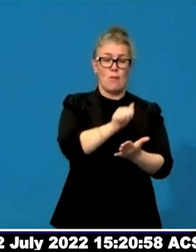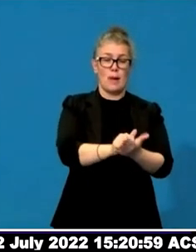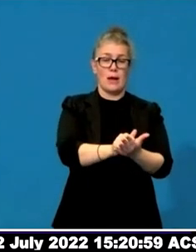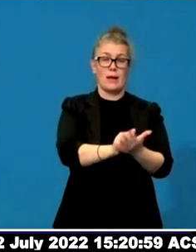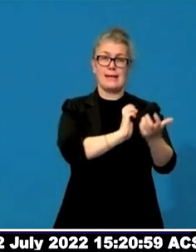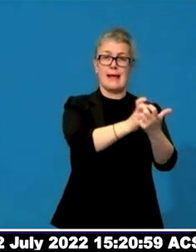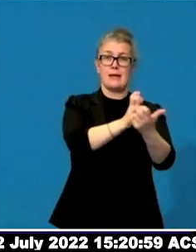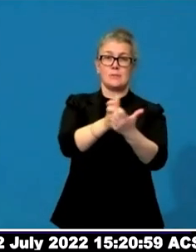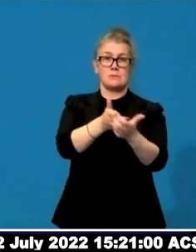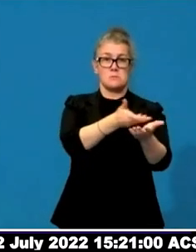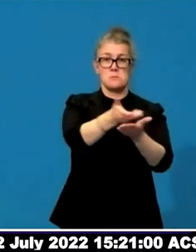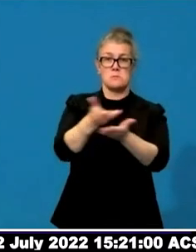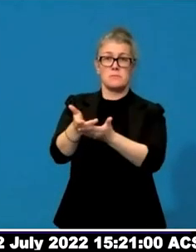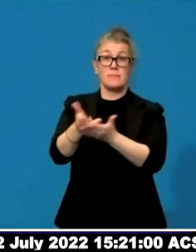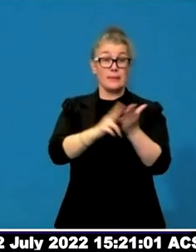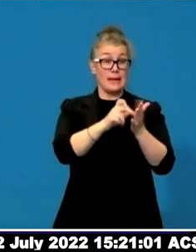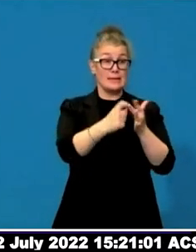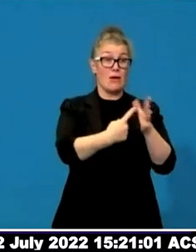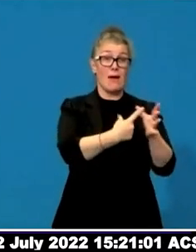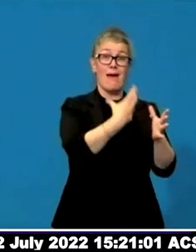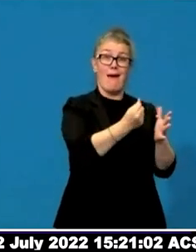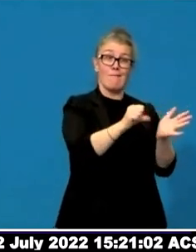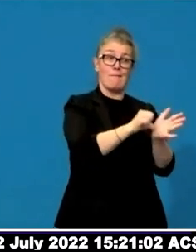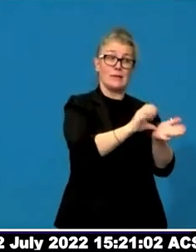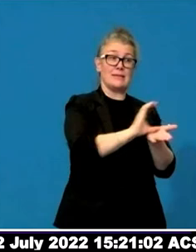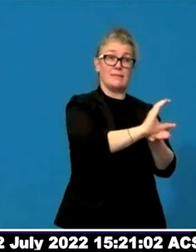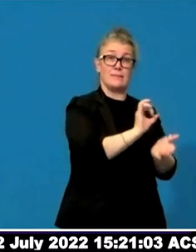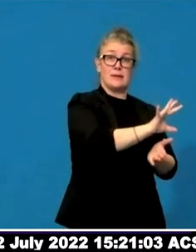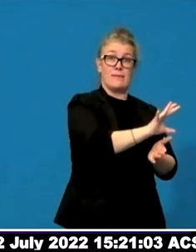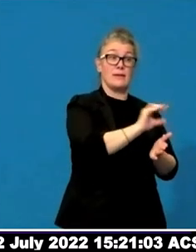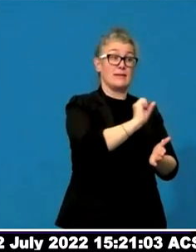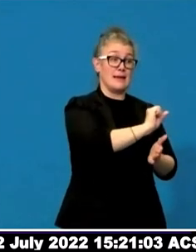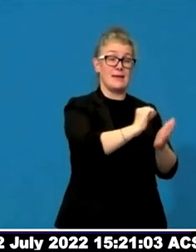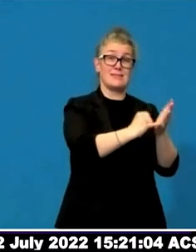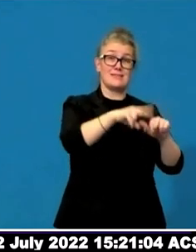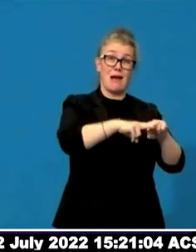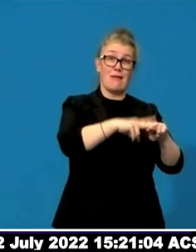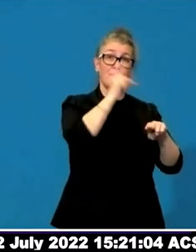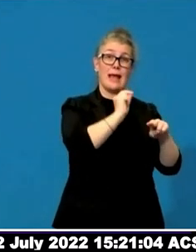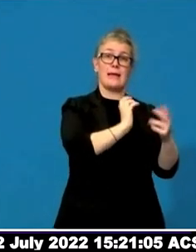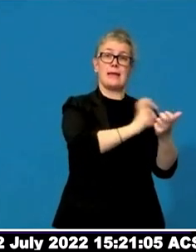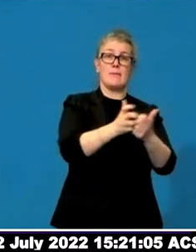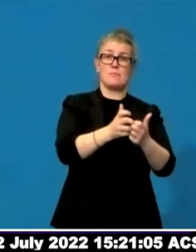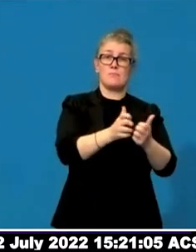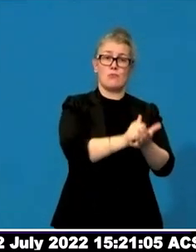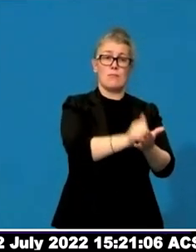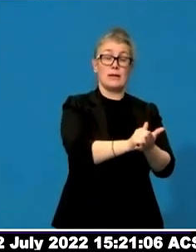The NDIA has funding for themselves and their staff to do engagement properly. They don't give that same - that thing to us.